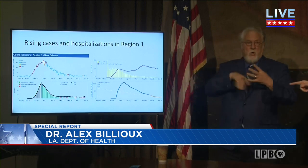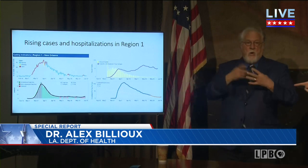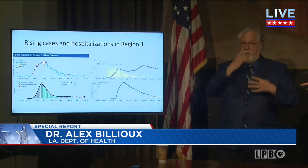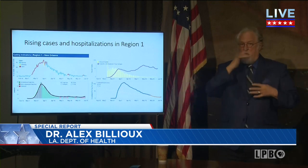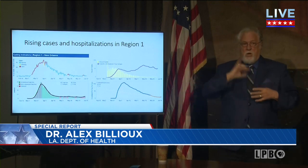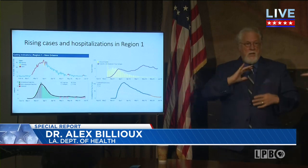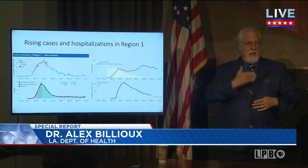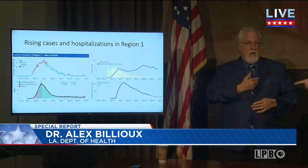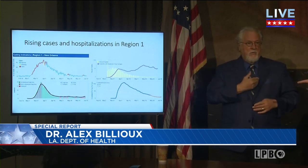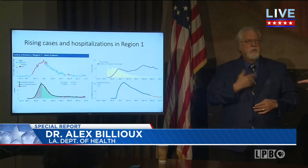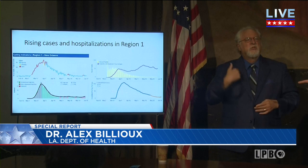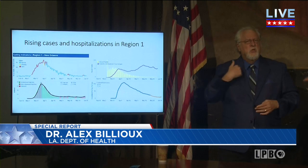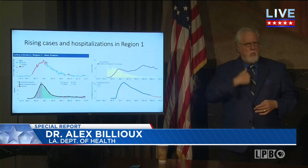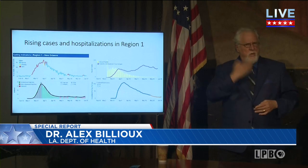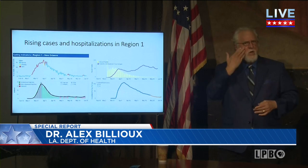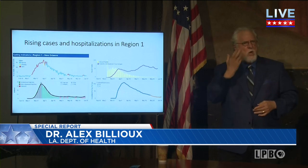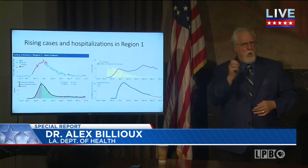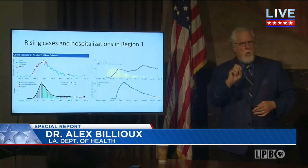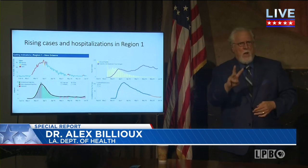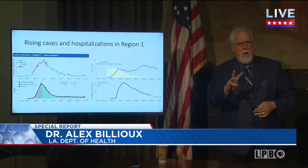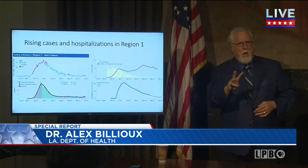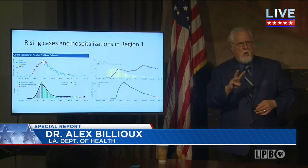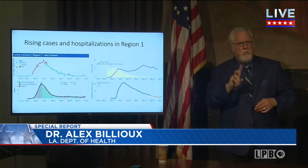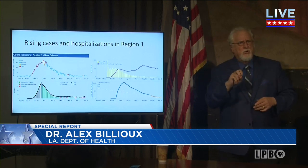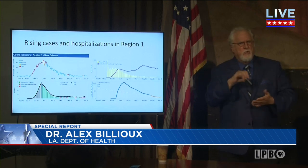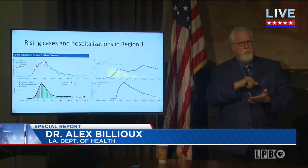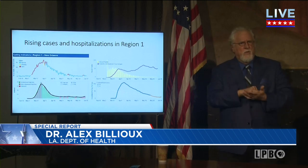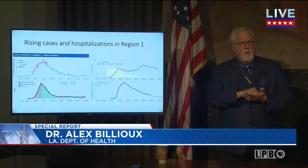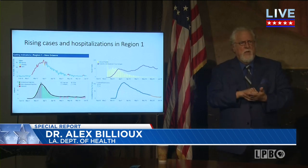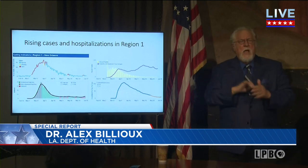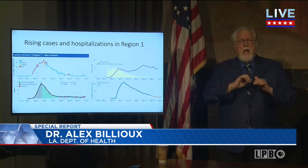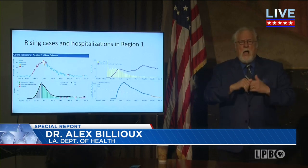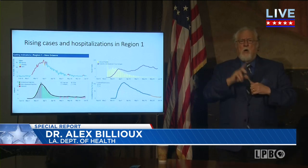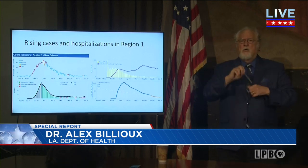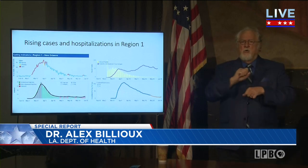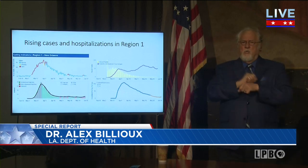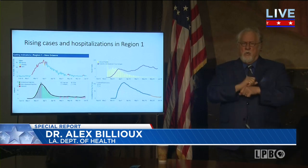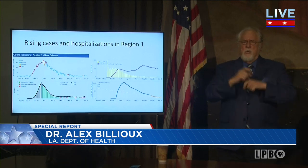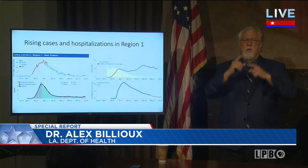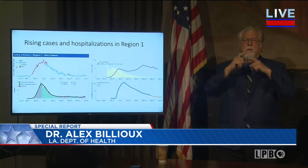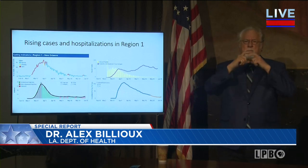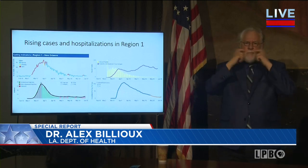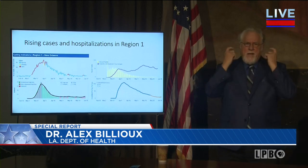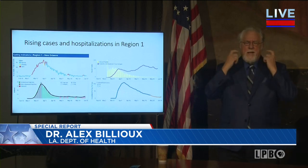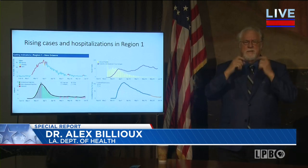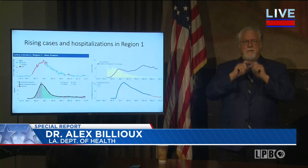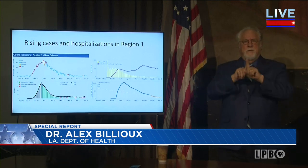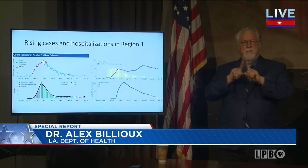IF YOU GO TO NEW YORK TIMES OR ANY OF THESE WEBSITES THAT PLOT THESE OUT YOU WON'T SEE TOO MANY